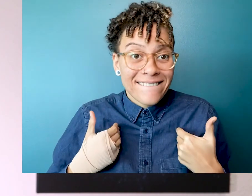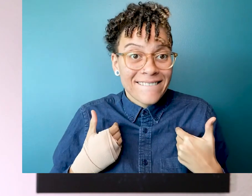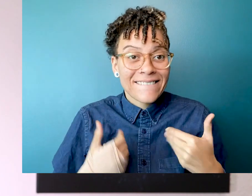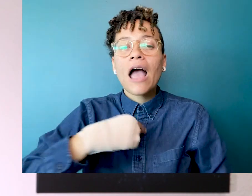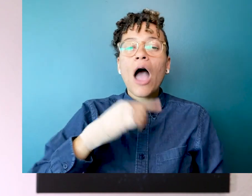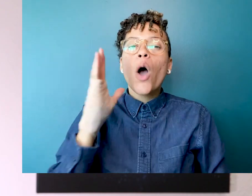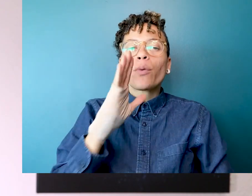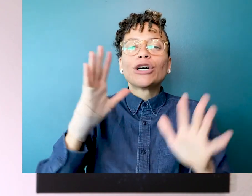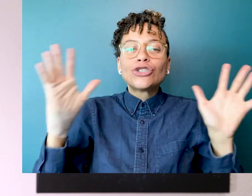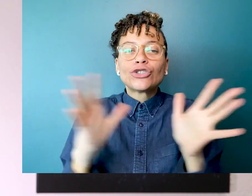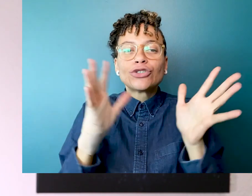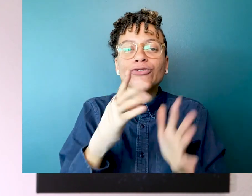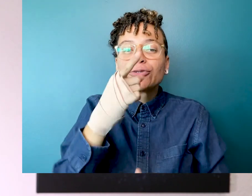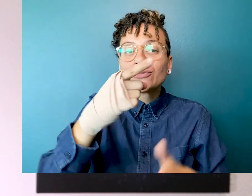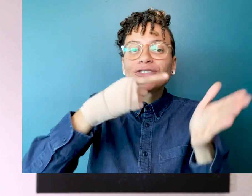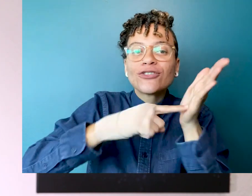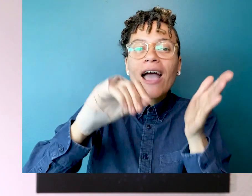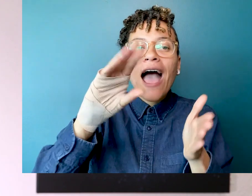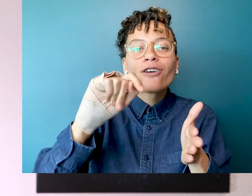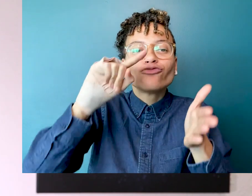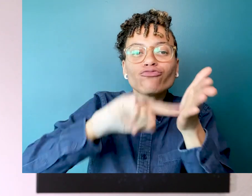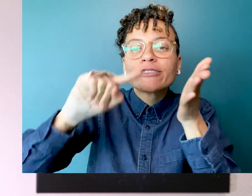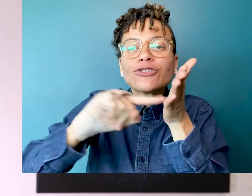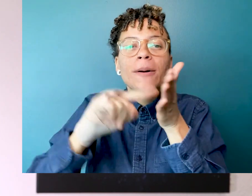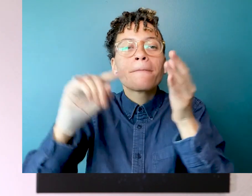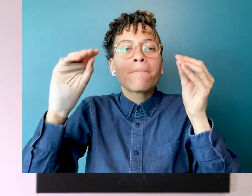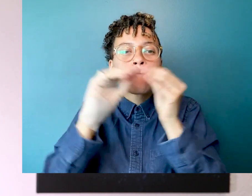It's interesting to see where things are headed and lots of people are getting excited about